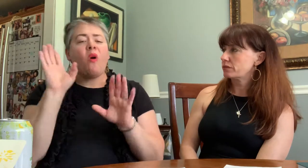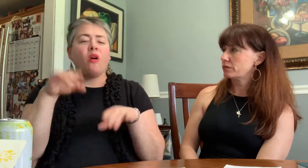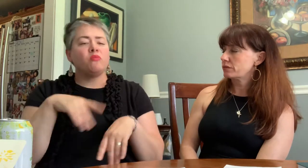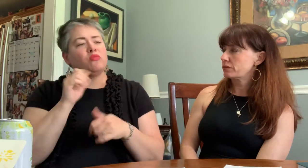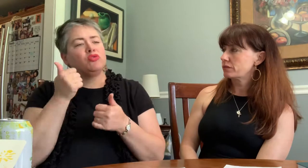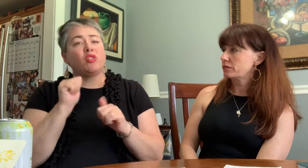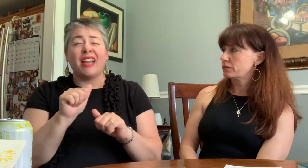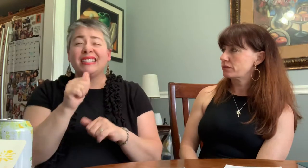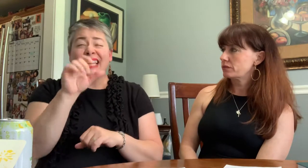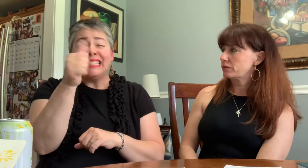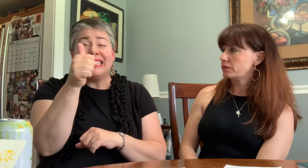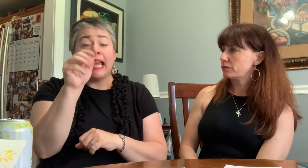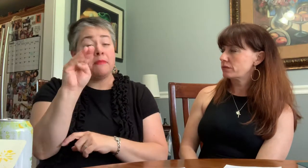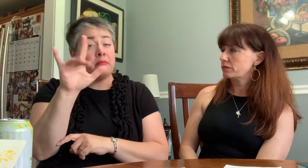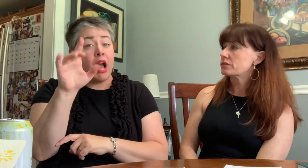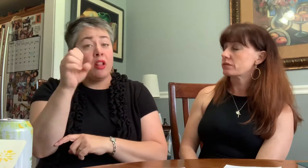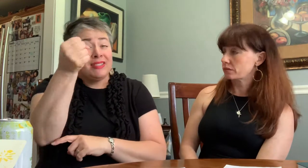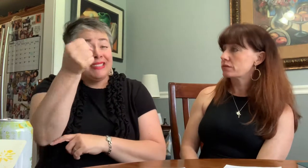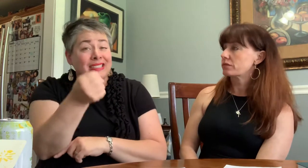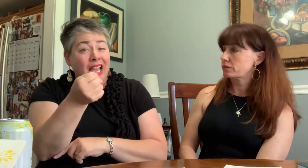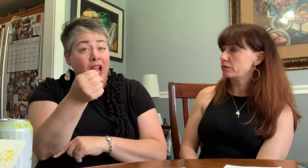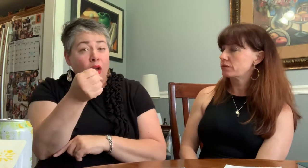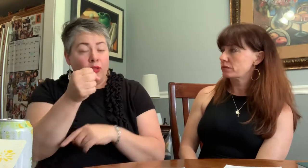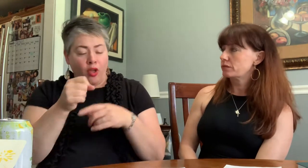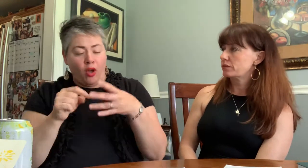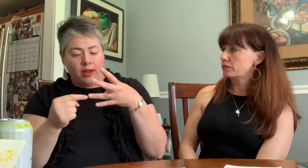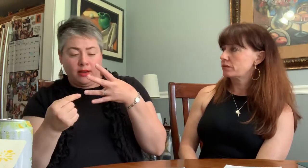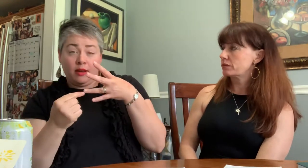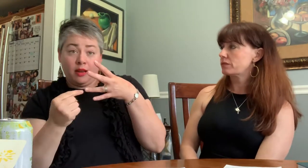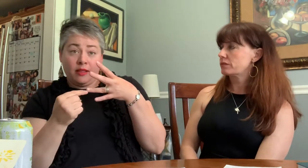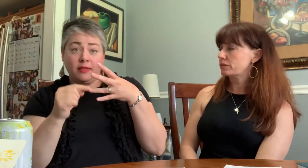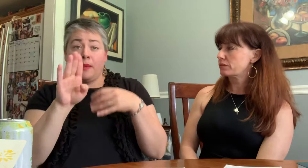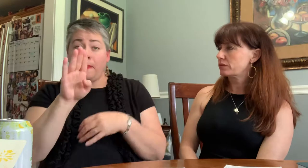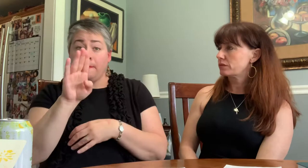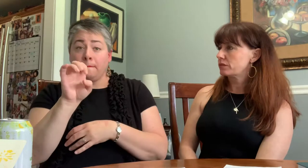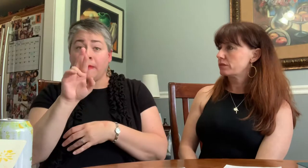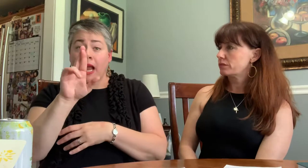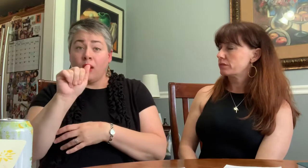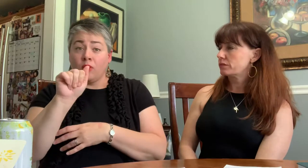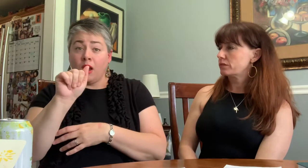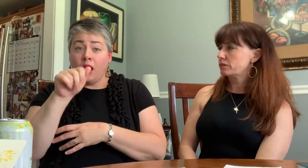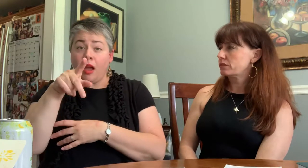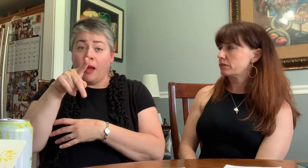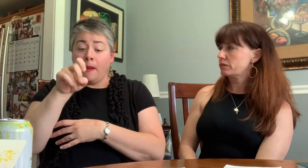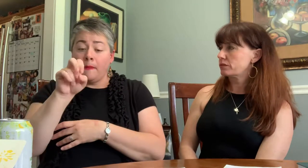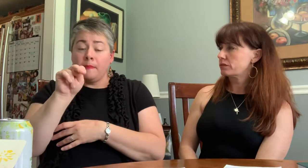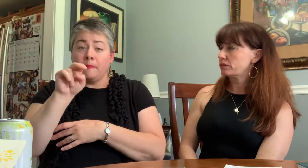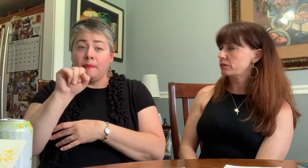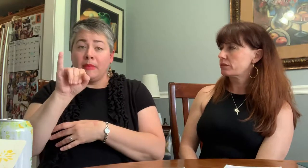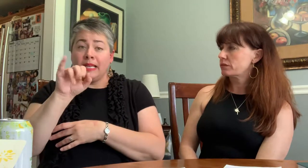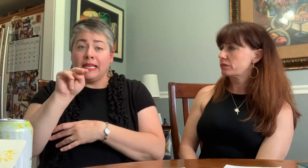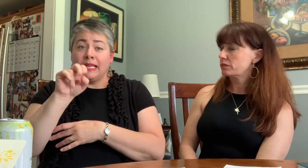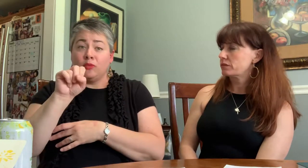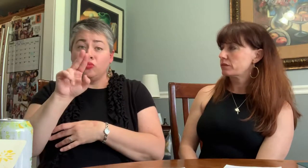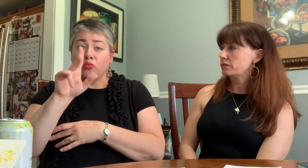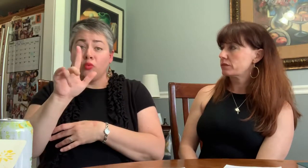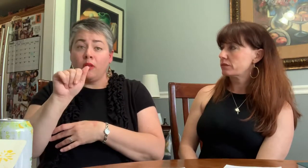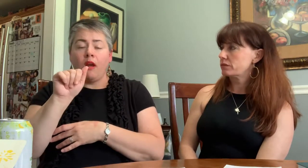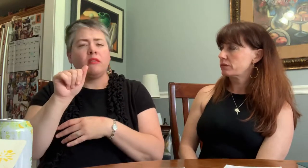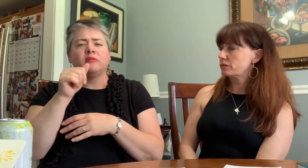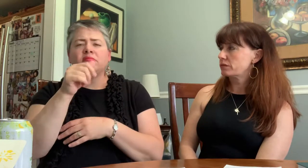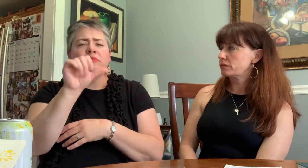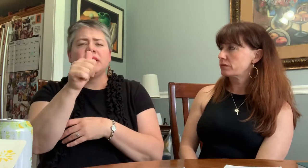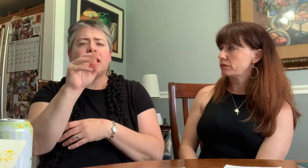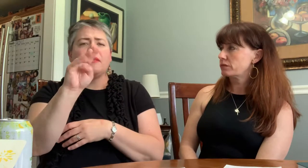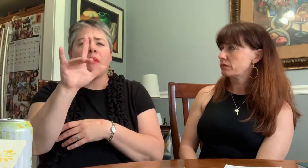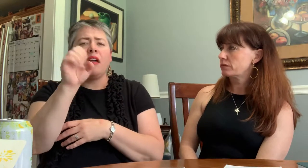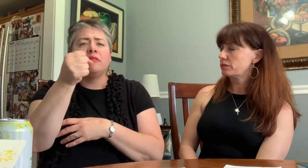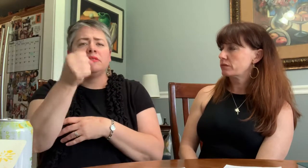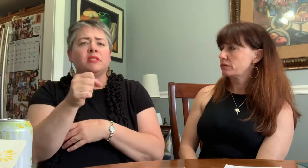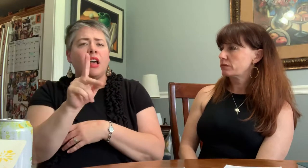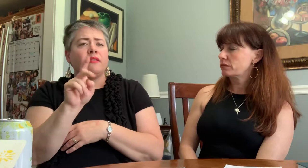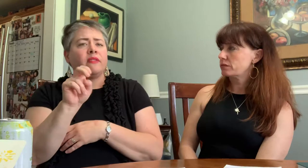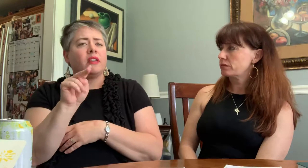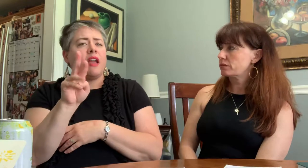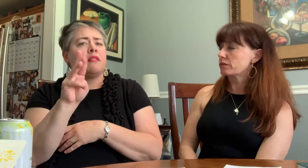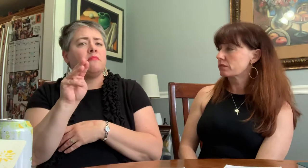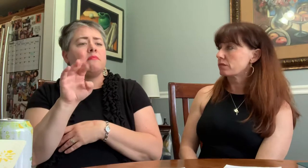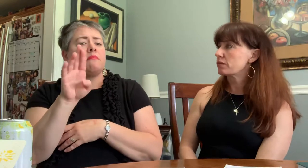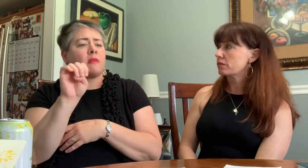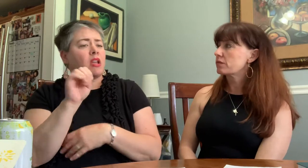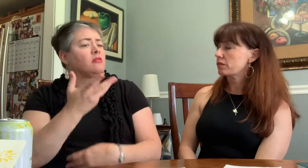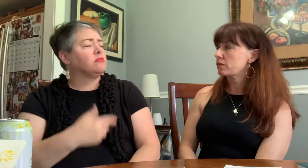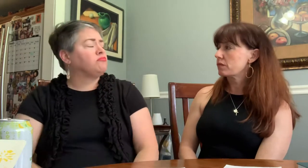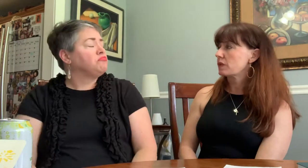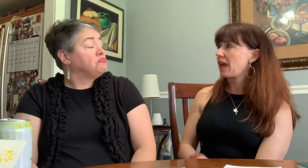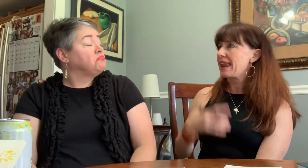that's 10 miles from Kenmare on the Beara Peninsula.